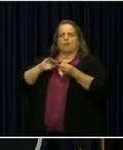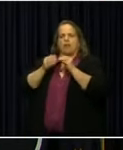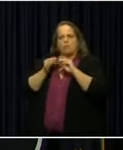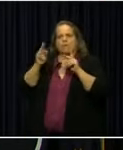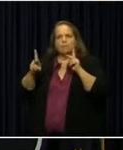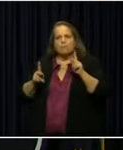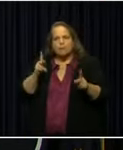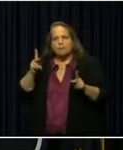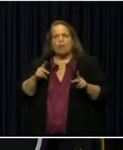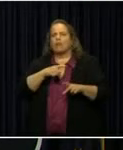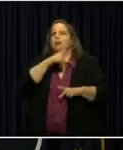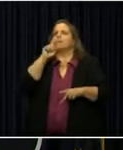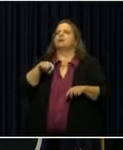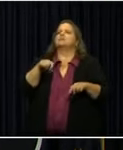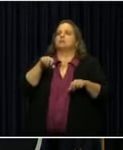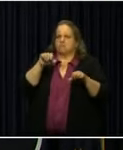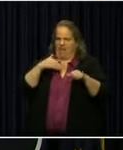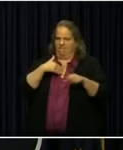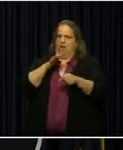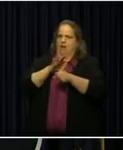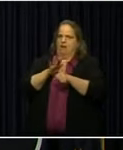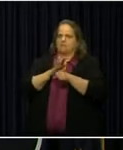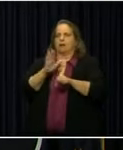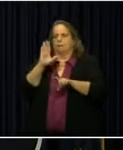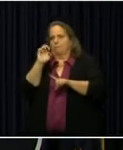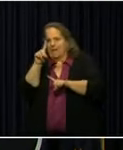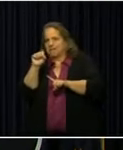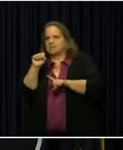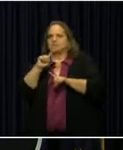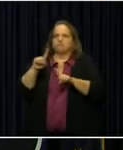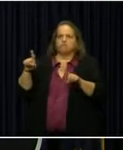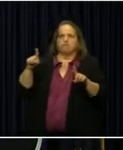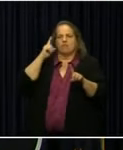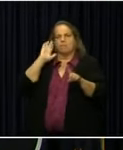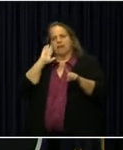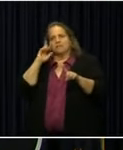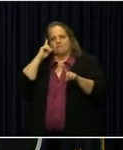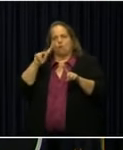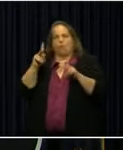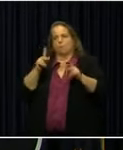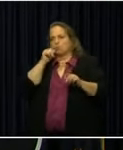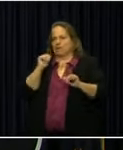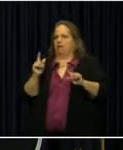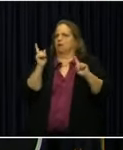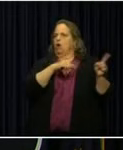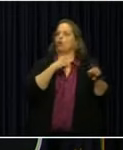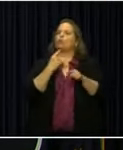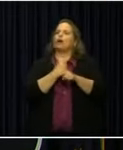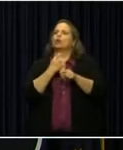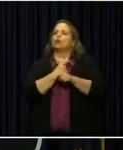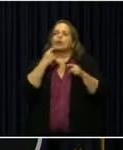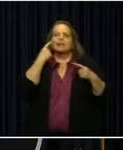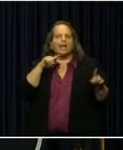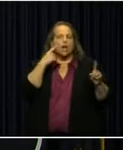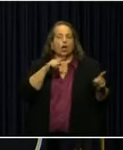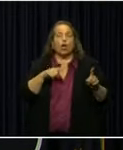AND SO WHAT WE HAVE TO HAVE IS NOT ONLY THE CURRENT CAPACITY BUT THE PROPOSAL-- ACTUALLY WE